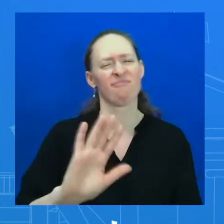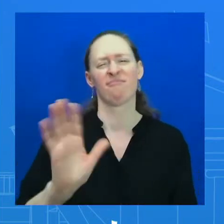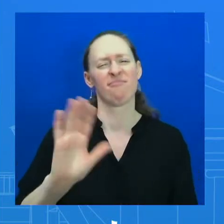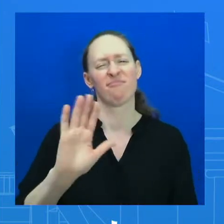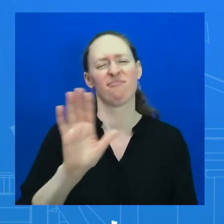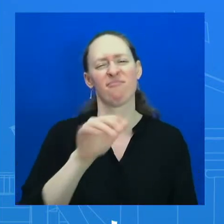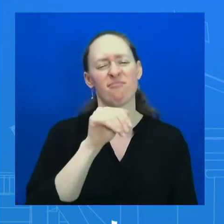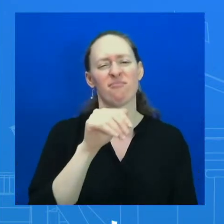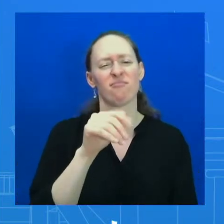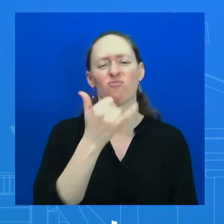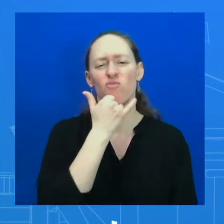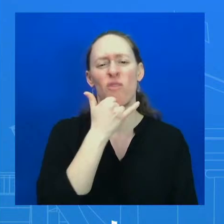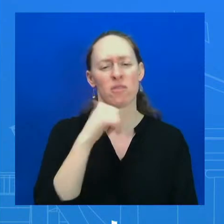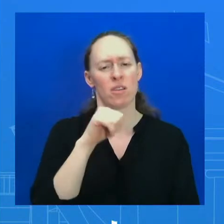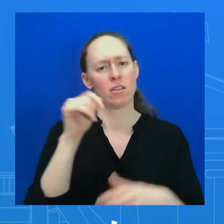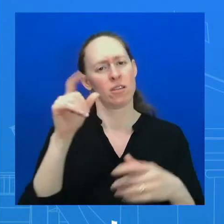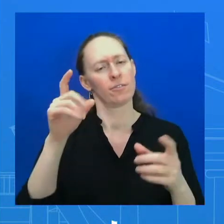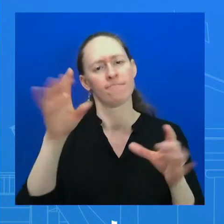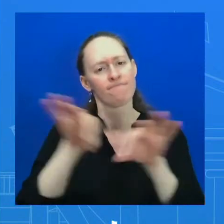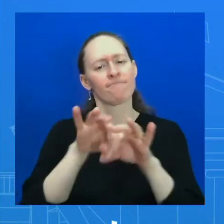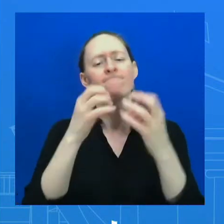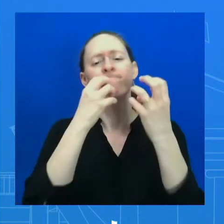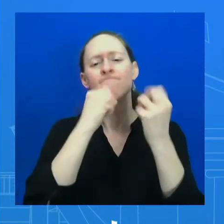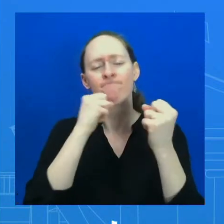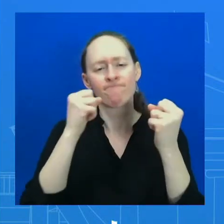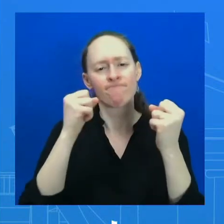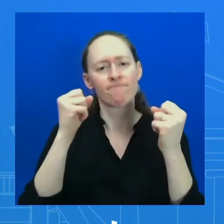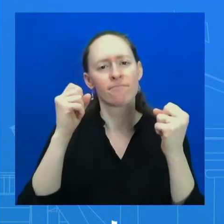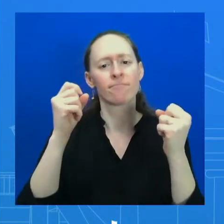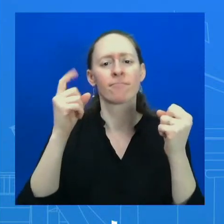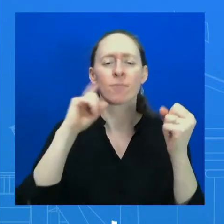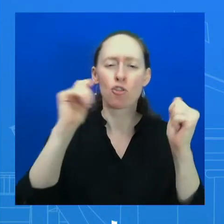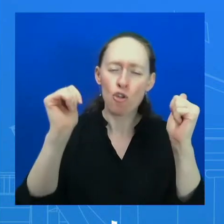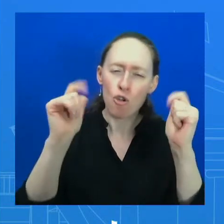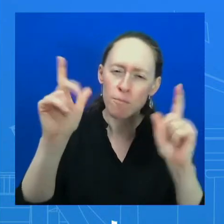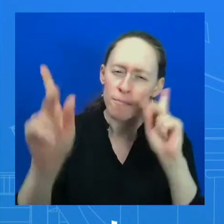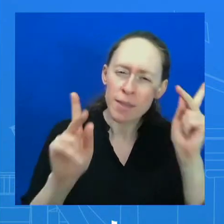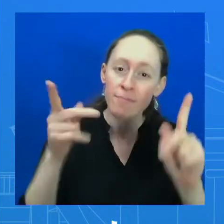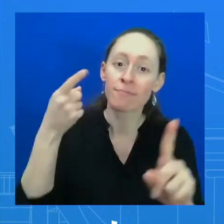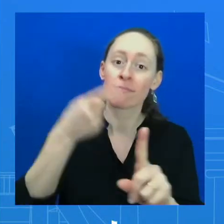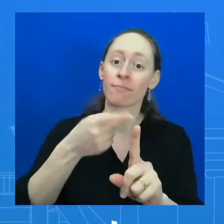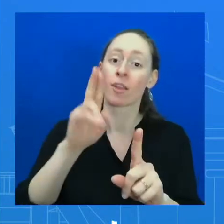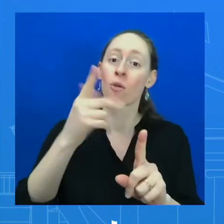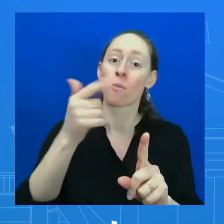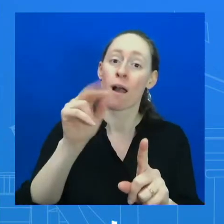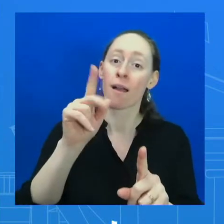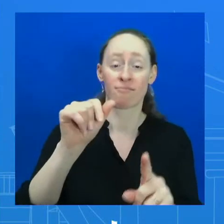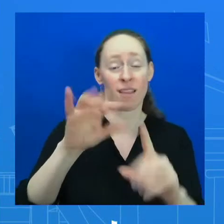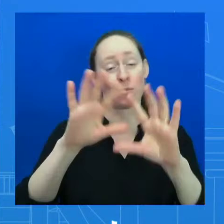for all in Uganda and also around the world. Okay. I'm going to take a couple more -- The Press: I just have one -- one question. Ms. Jean-Pierre: Oh, sure. The Press: Sorry. Ms. Jean-Pierre: Sure.